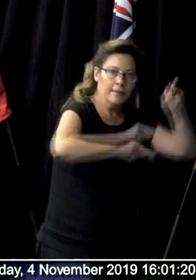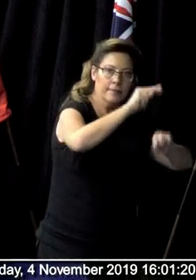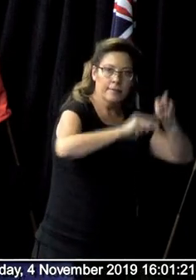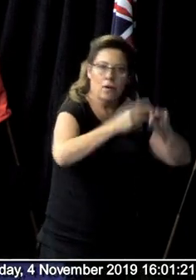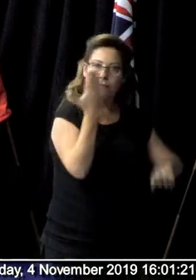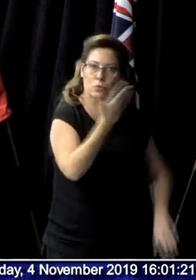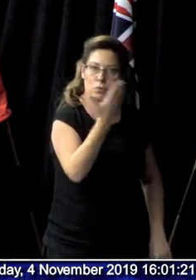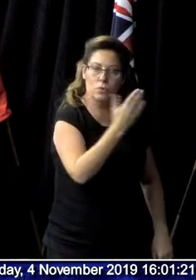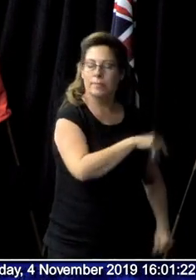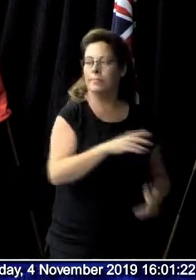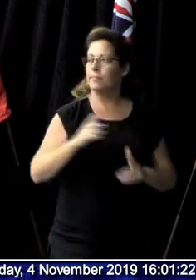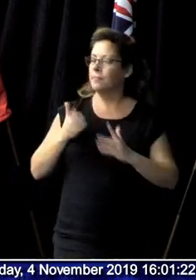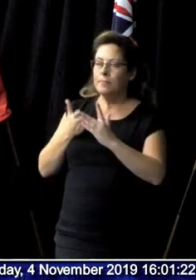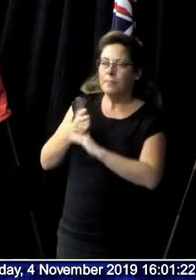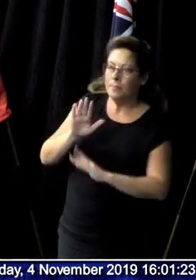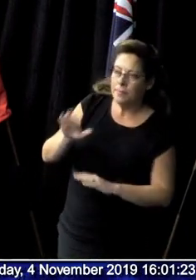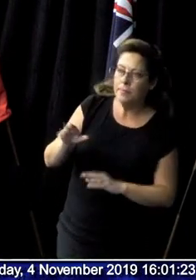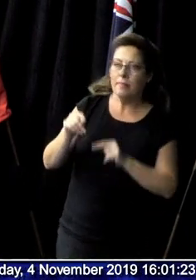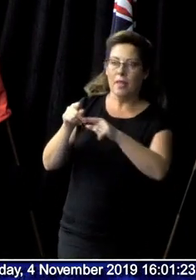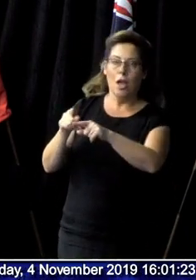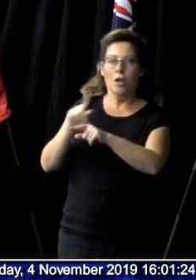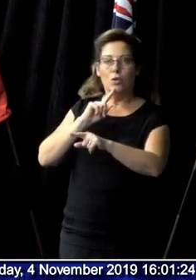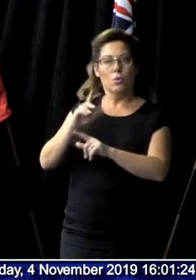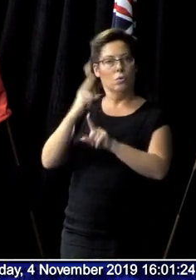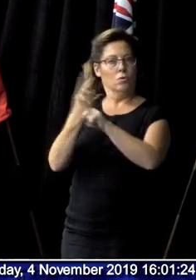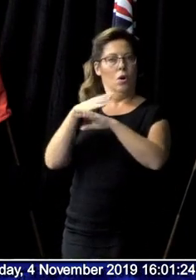I know you weren't intending to be precise down to the last month but what would